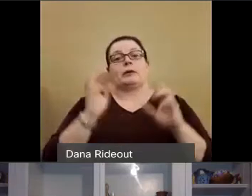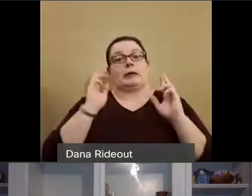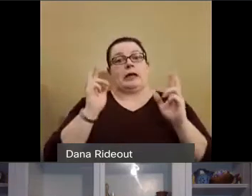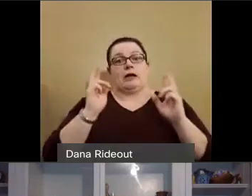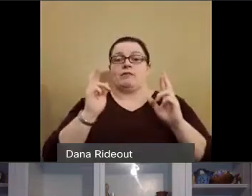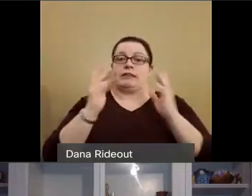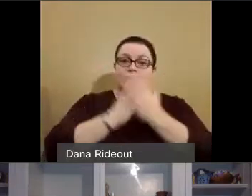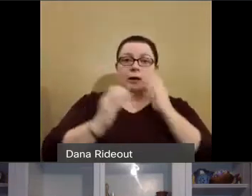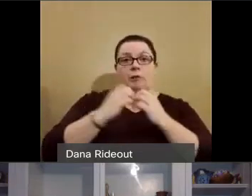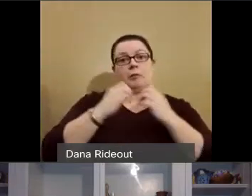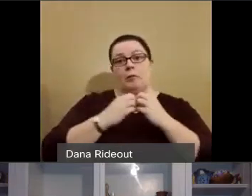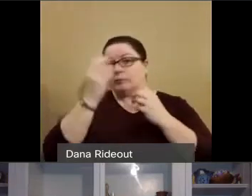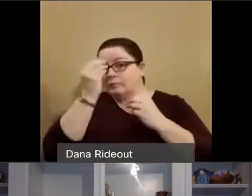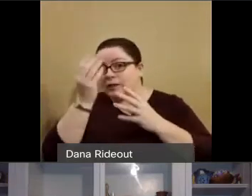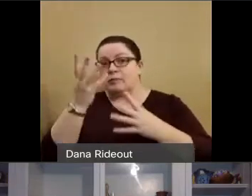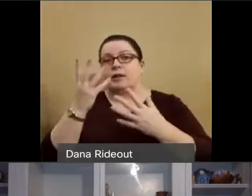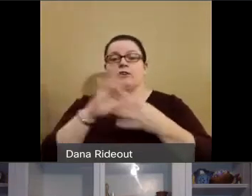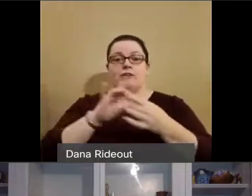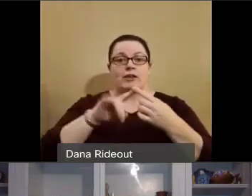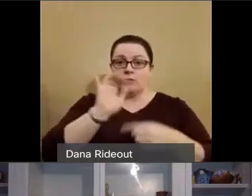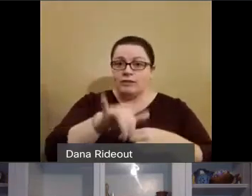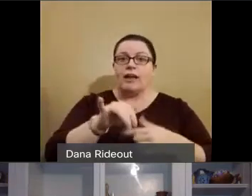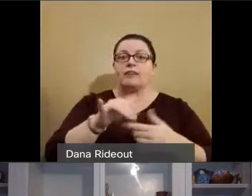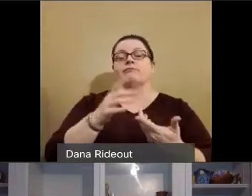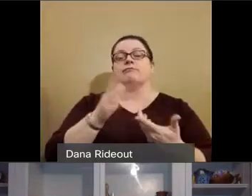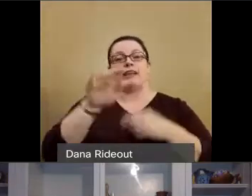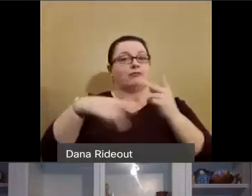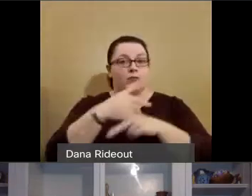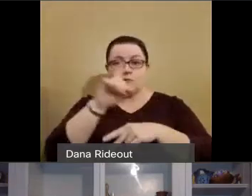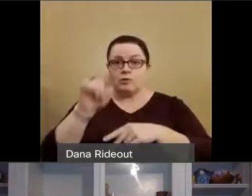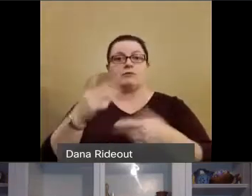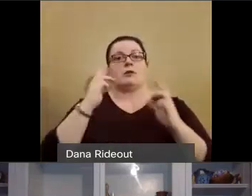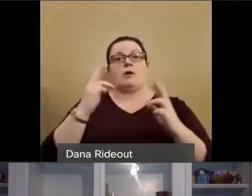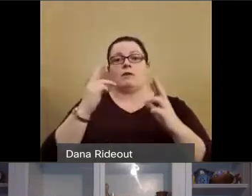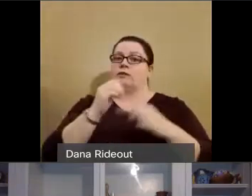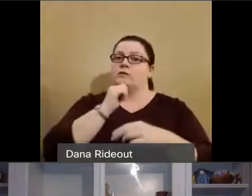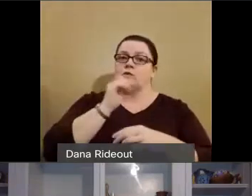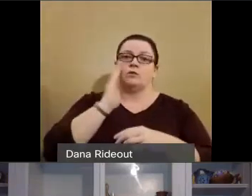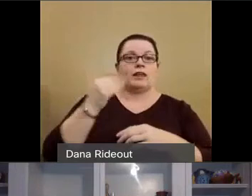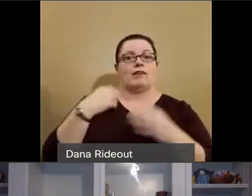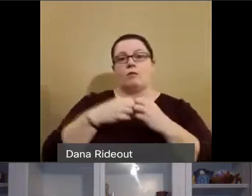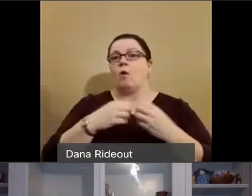I would soon around some of those questions based in, in the right to the city and the right to be role. And what does that mean?